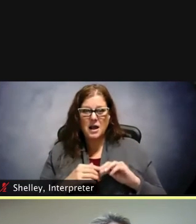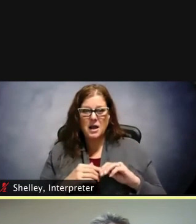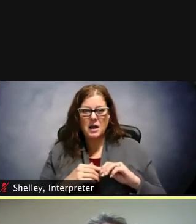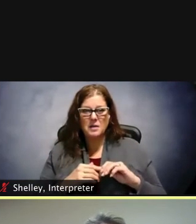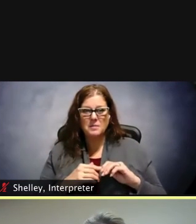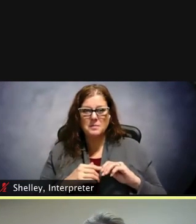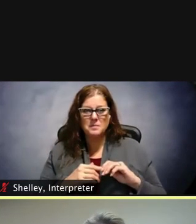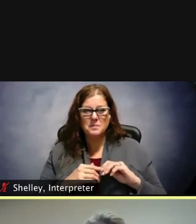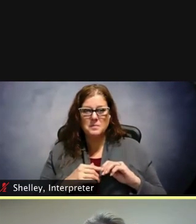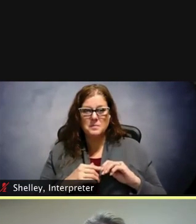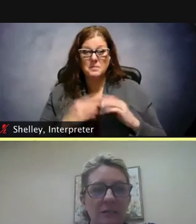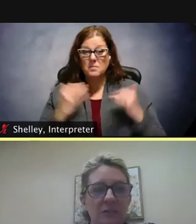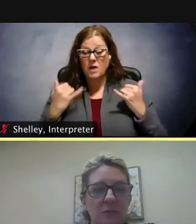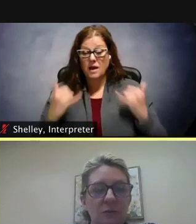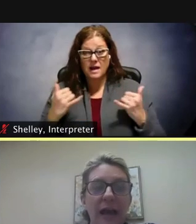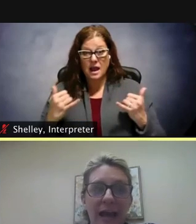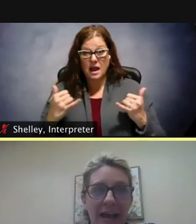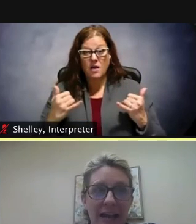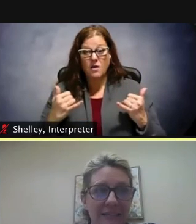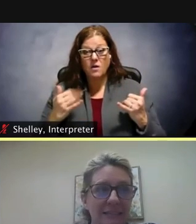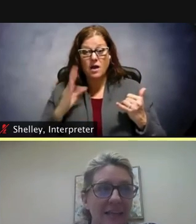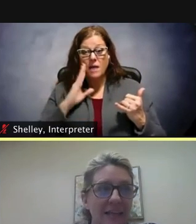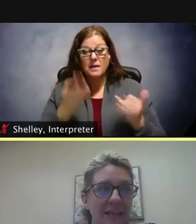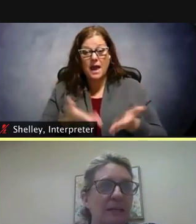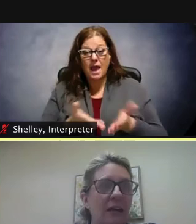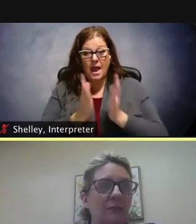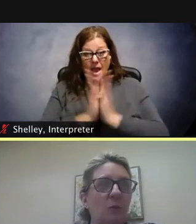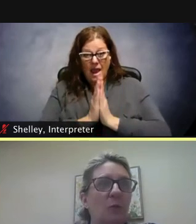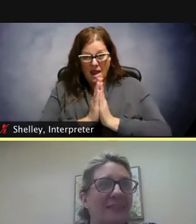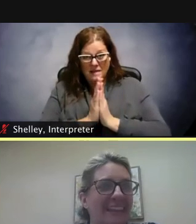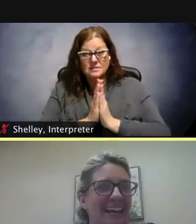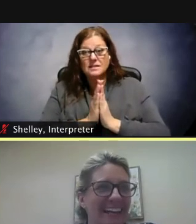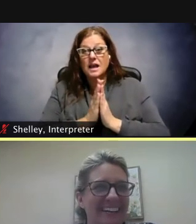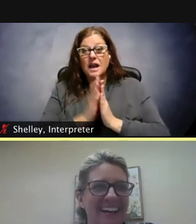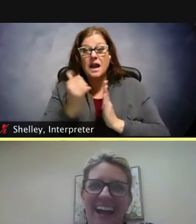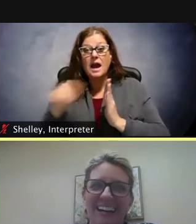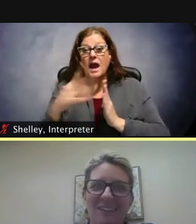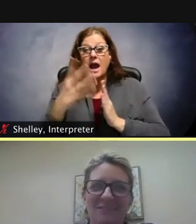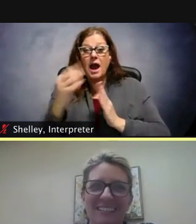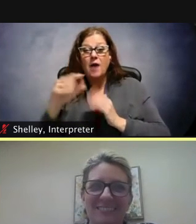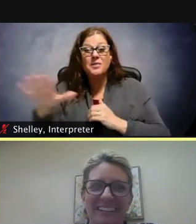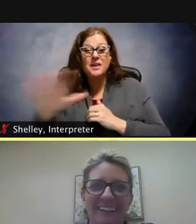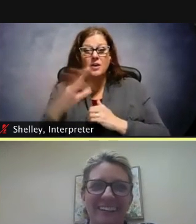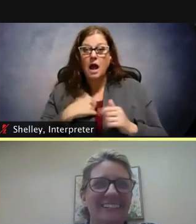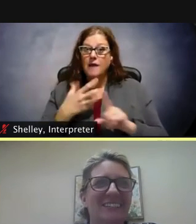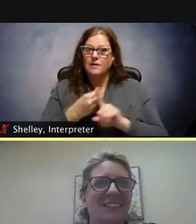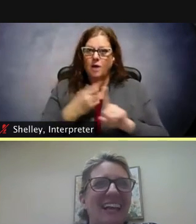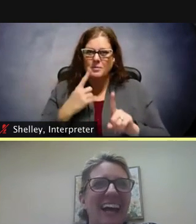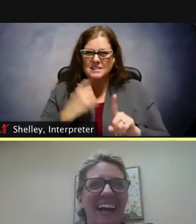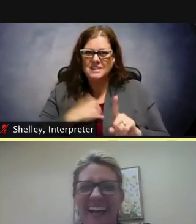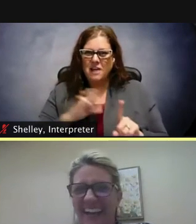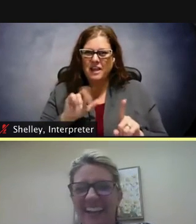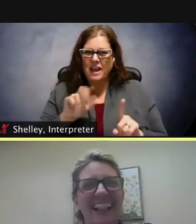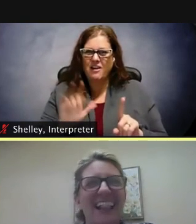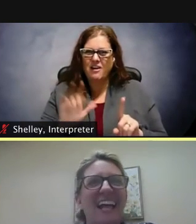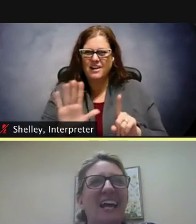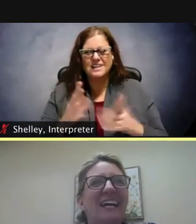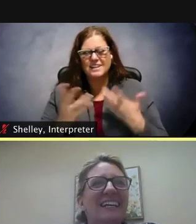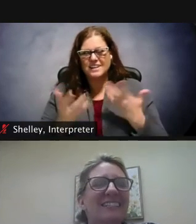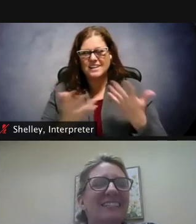at this time, I'm going to ask anybody out there what... I caught myself Cara! [CARA] It's hard.